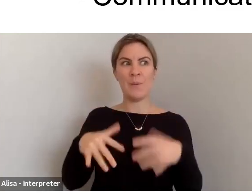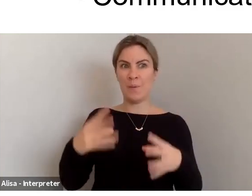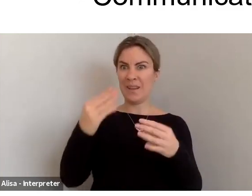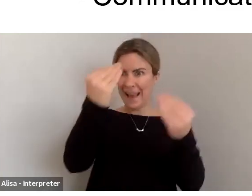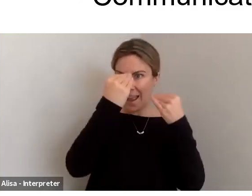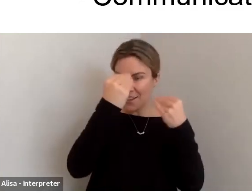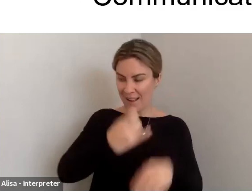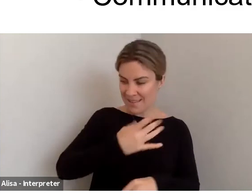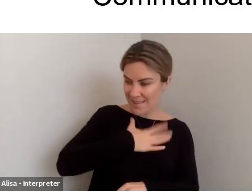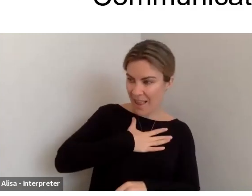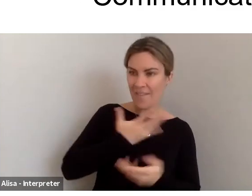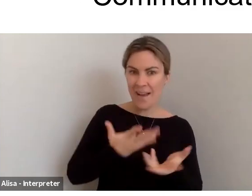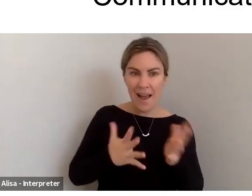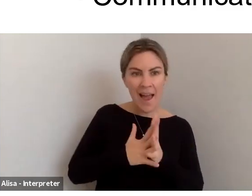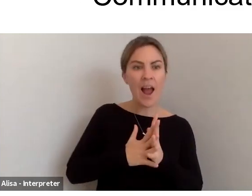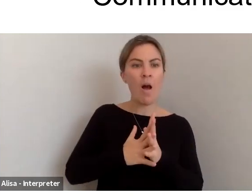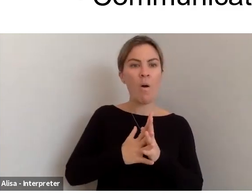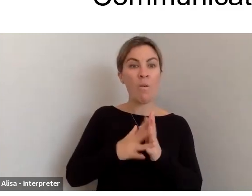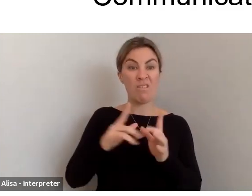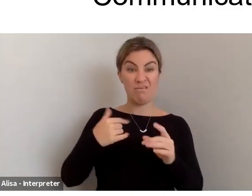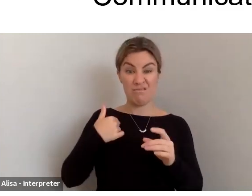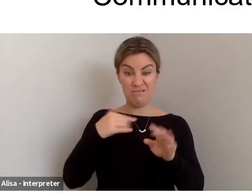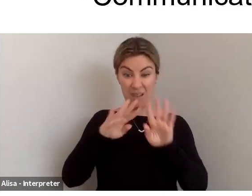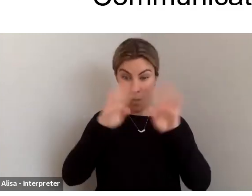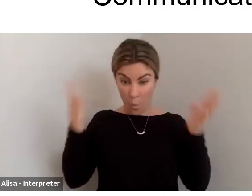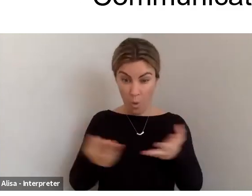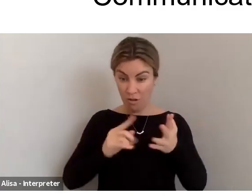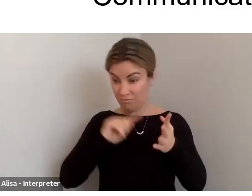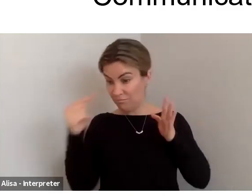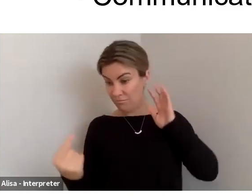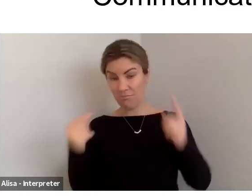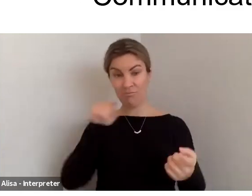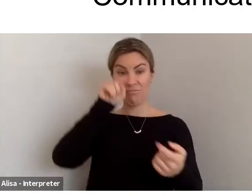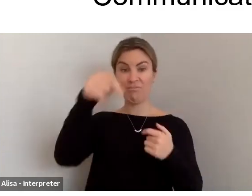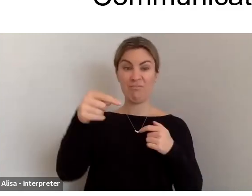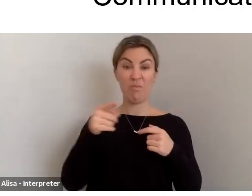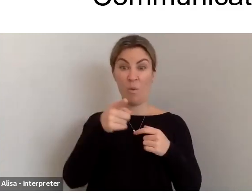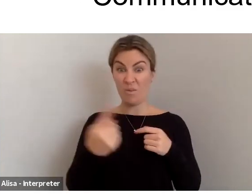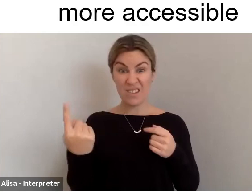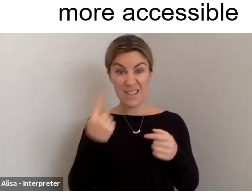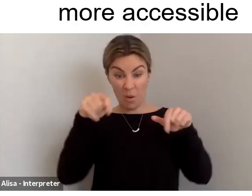the other side of the planet. All the other side of the country, there is someone from Western Australia here. Hello!